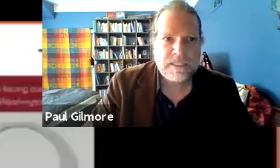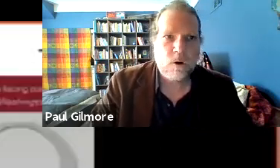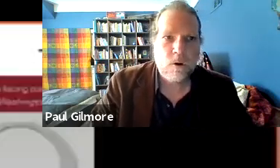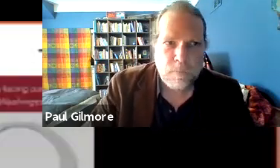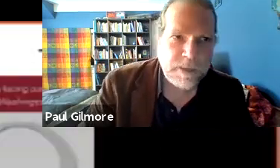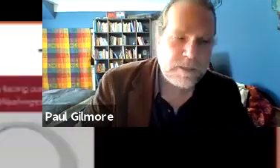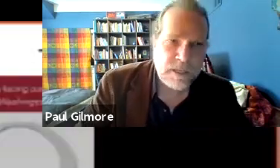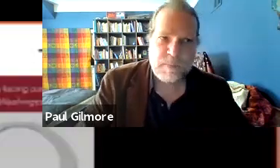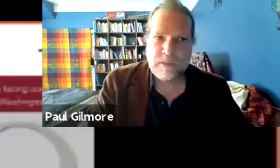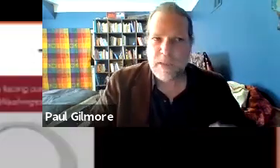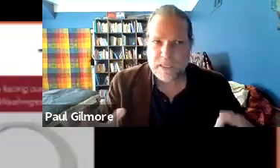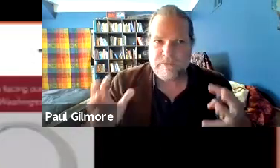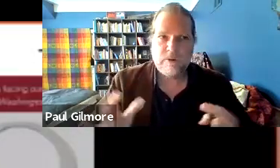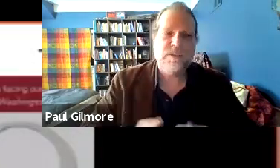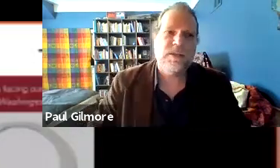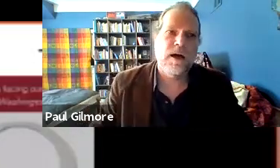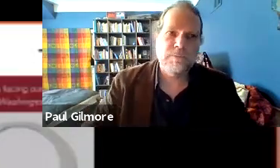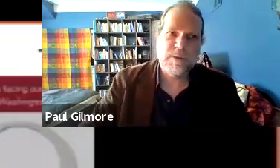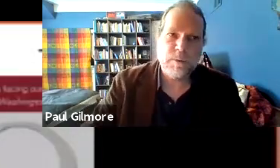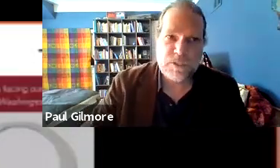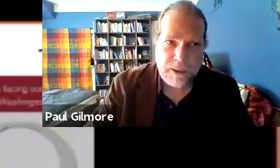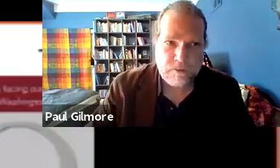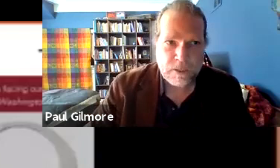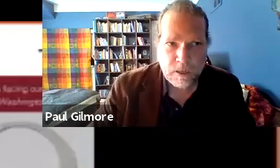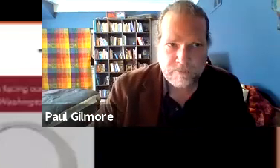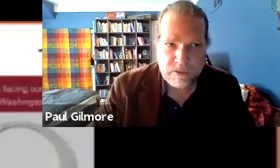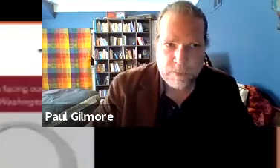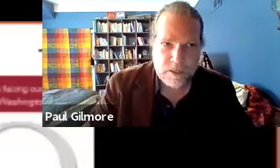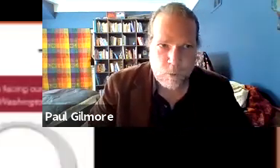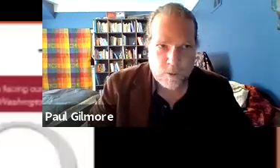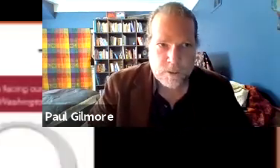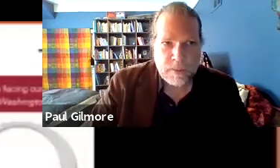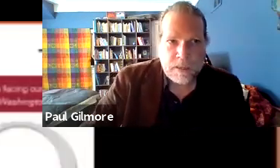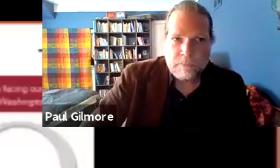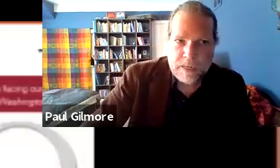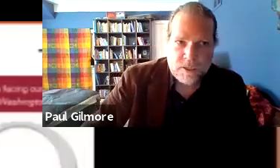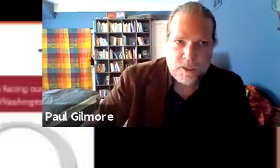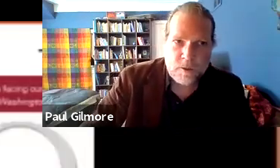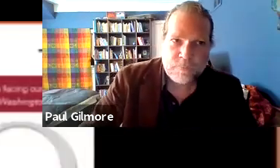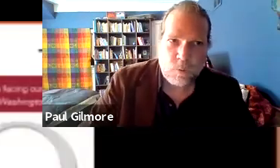it's all it's been mainly focused on people south of the American border, Mexico,